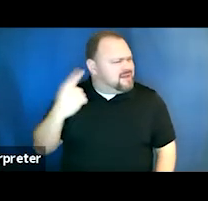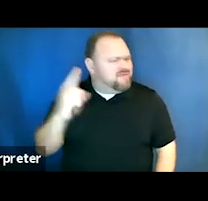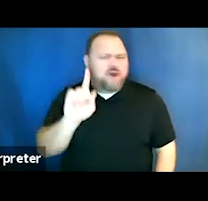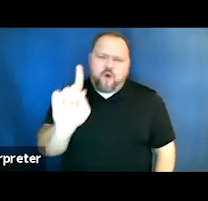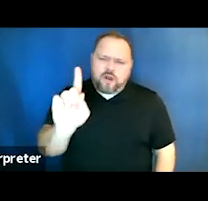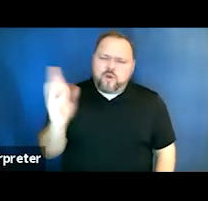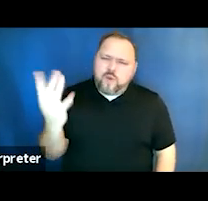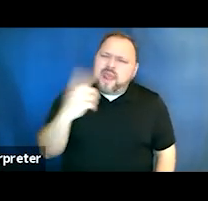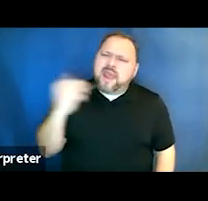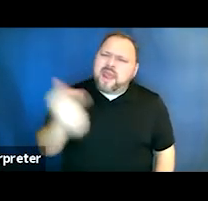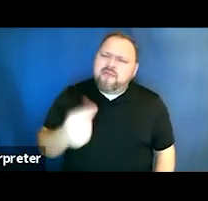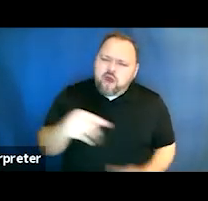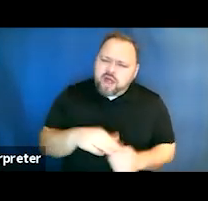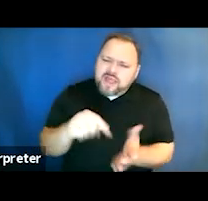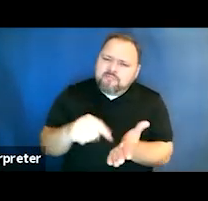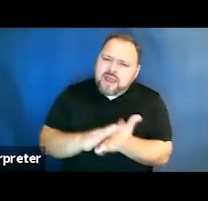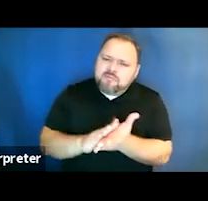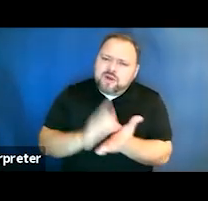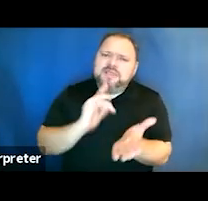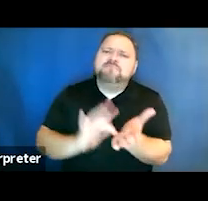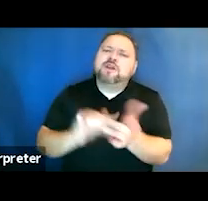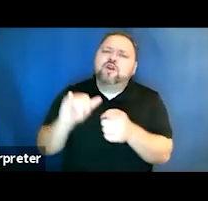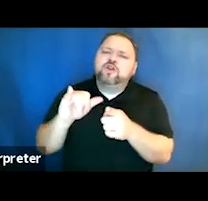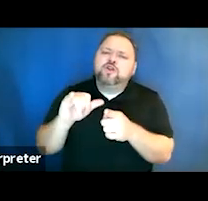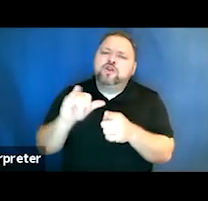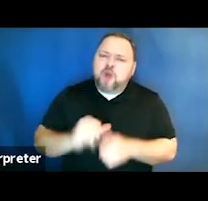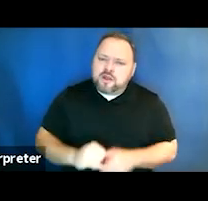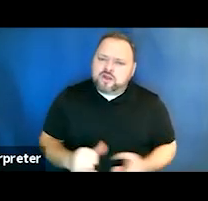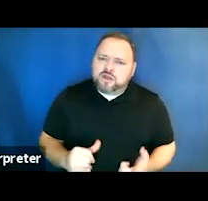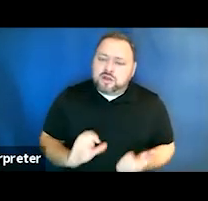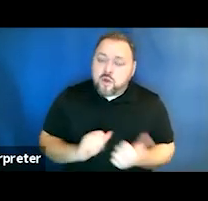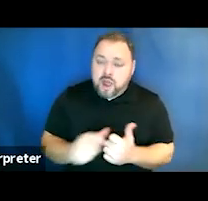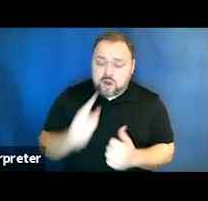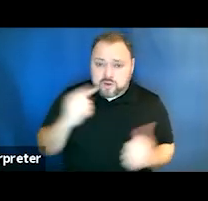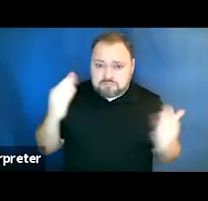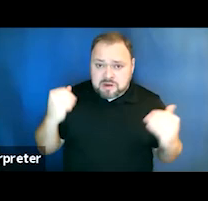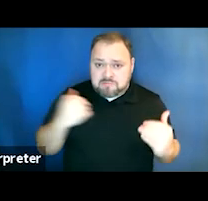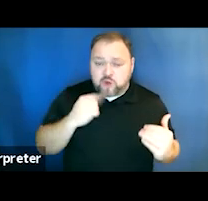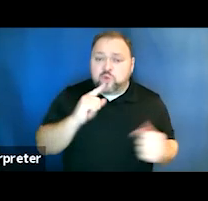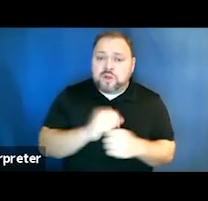but everything that's on the paper is a medical terminology, how do you really expect me to understand it?